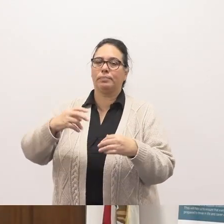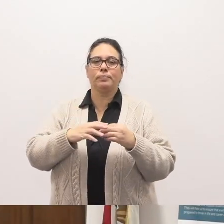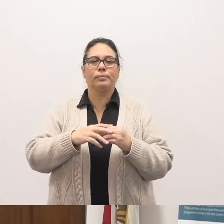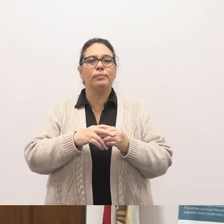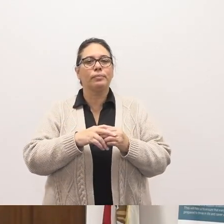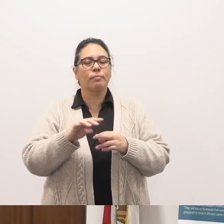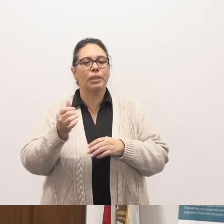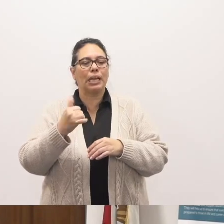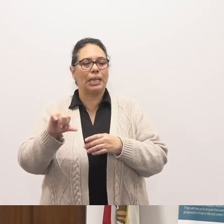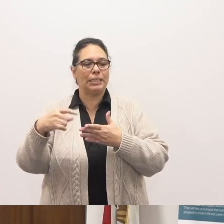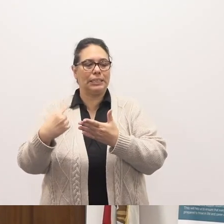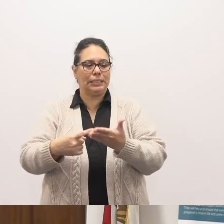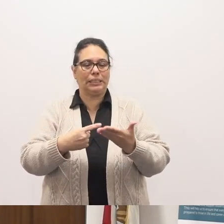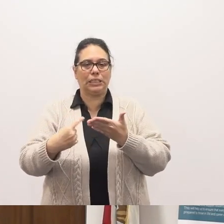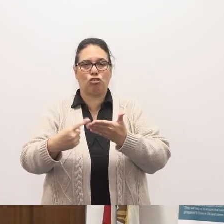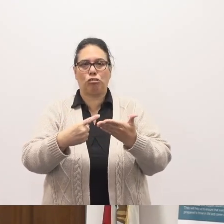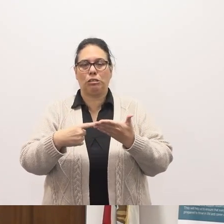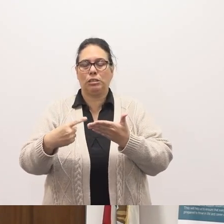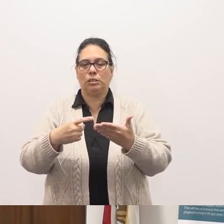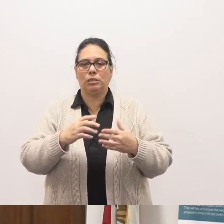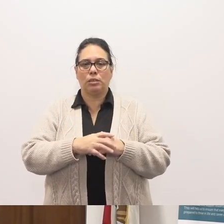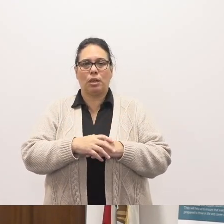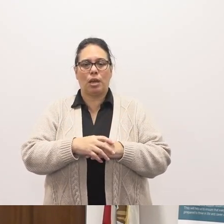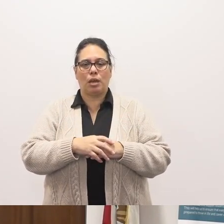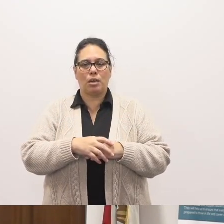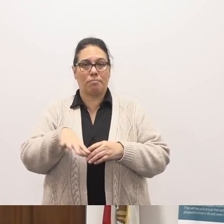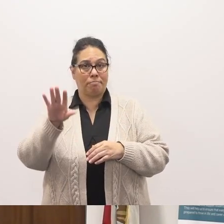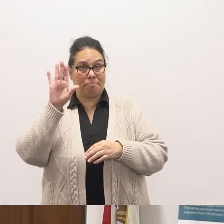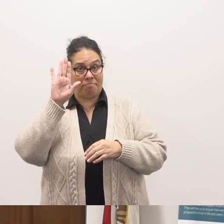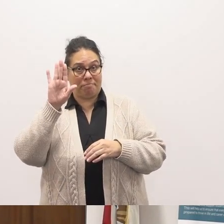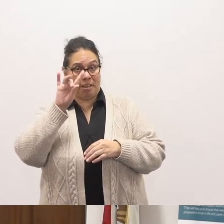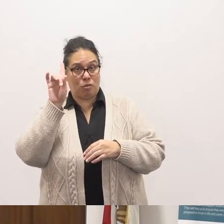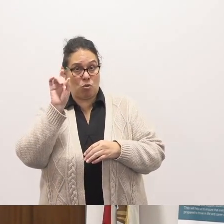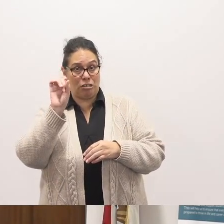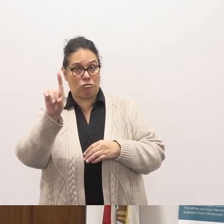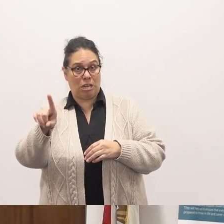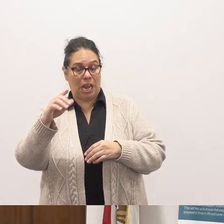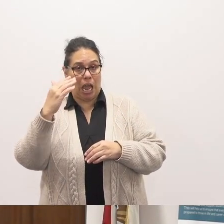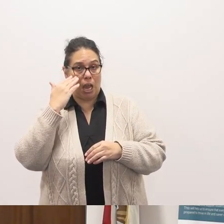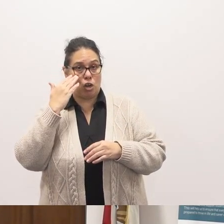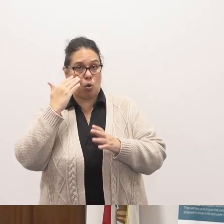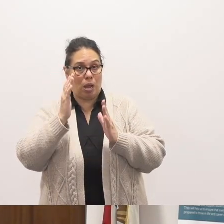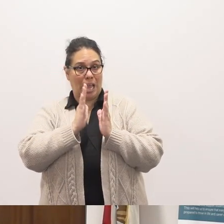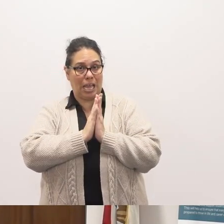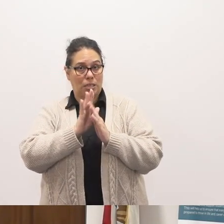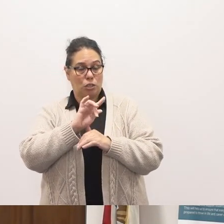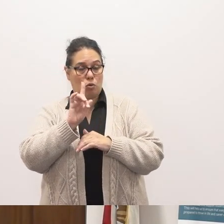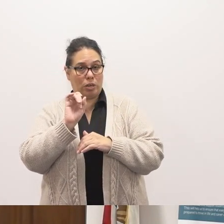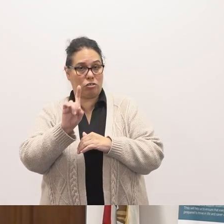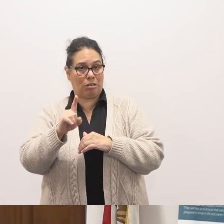Any discussion? I just have a question. I know I asked this question at the last meeting,